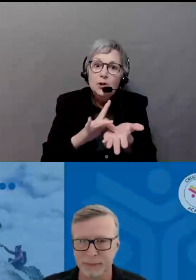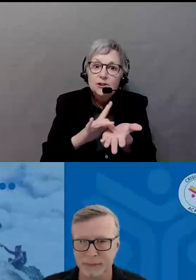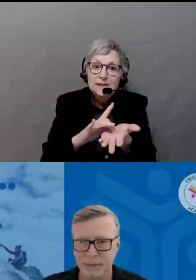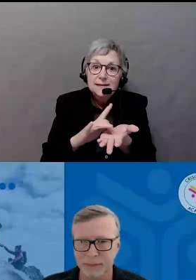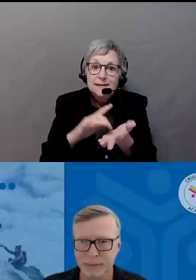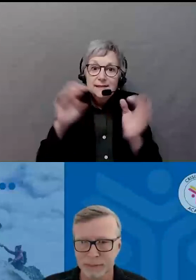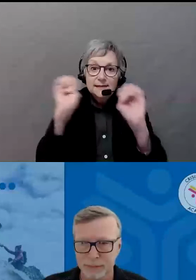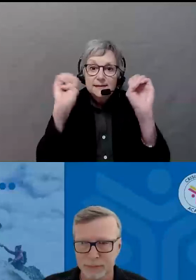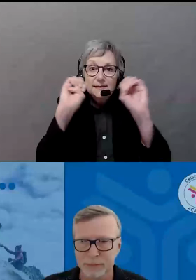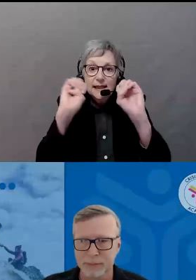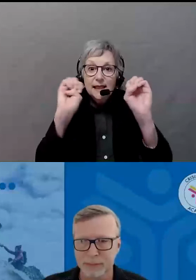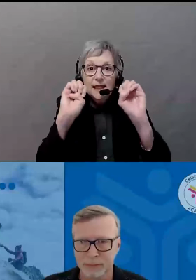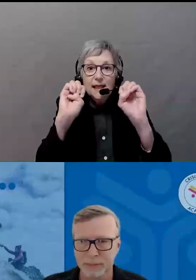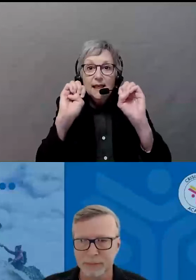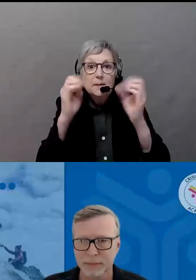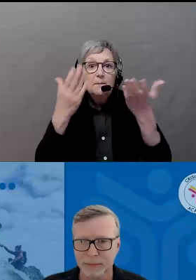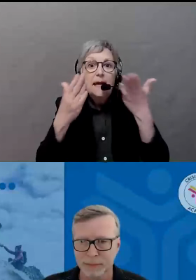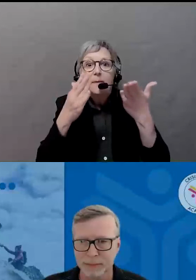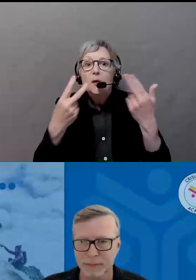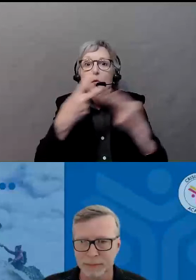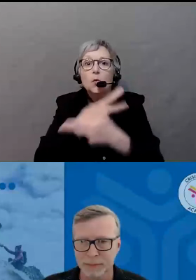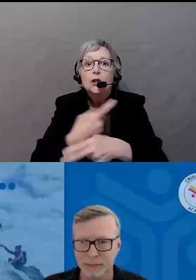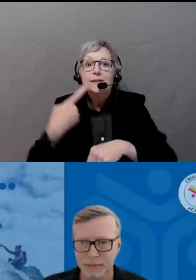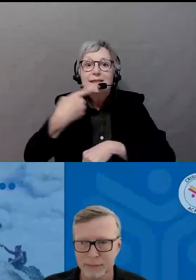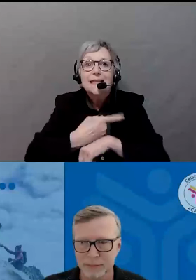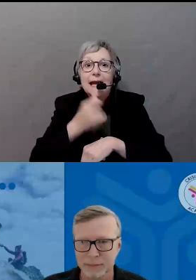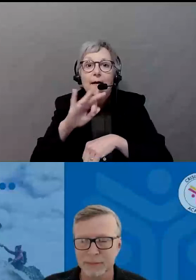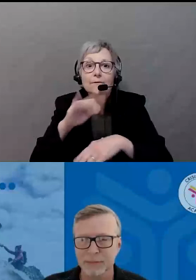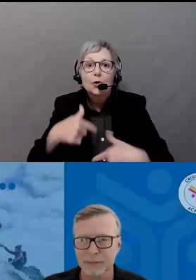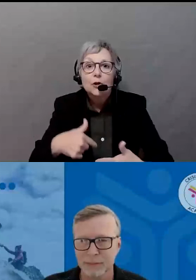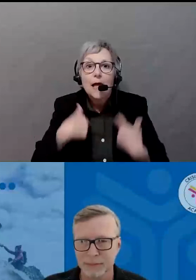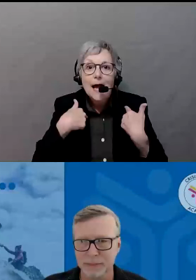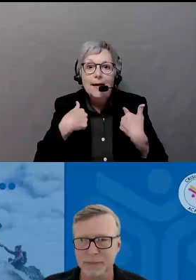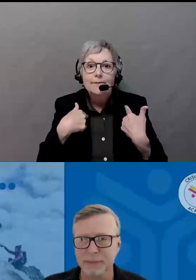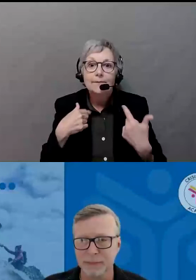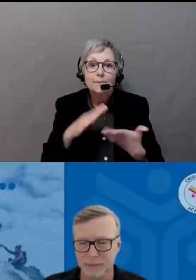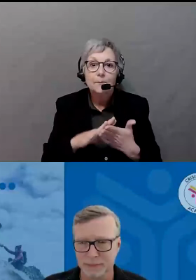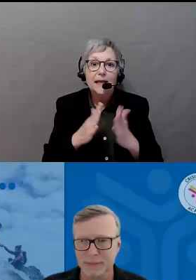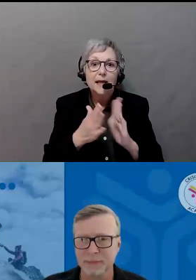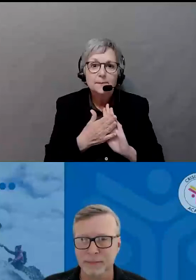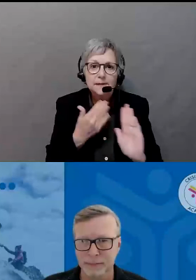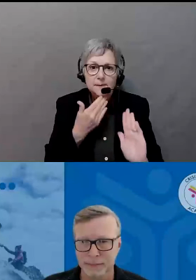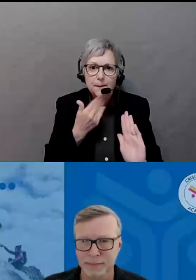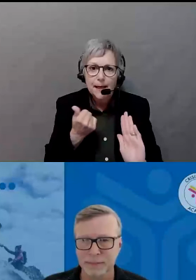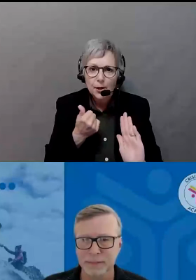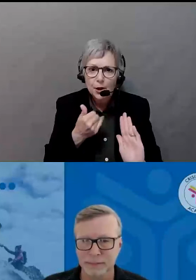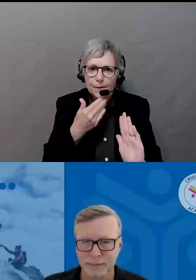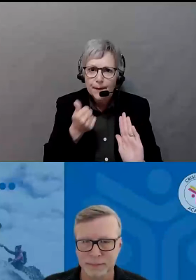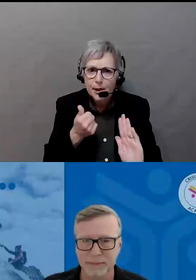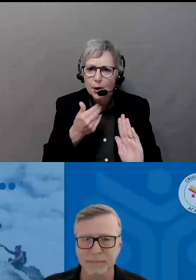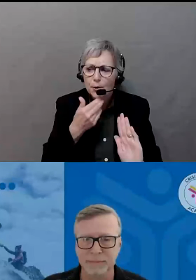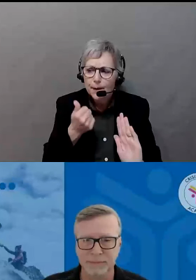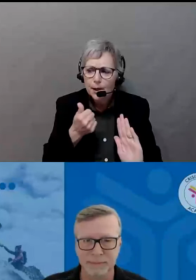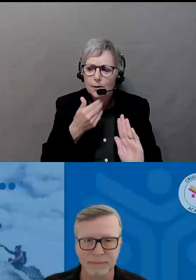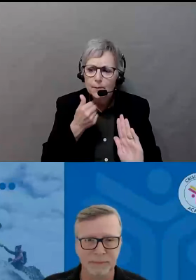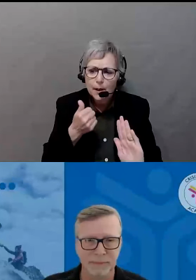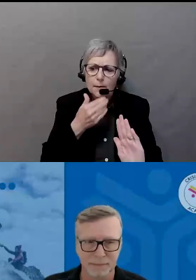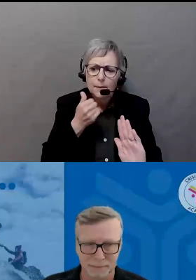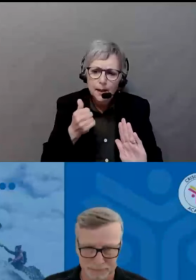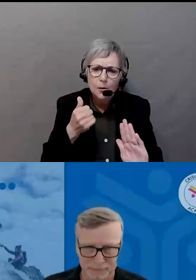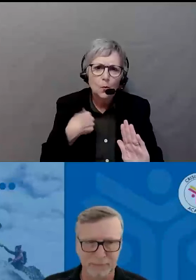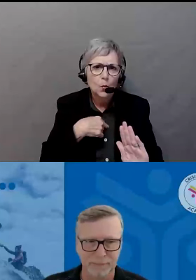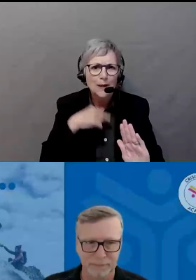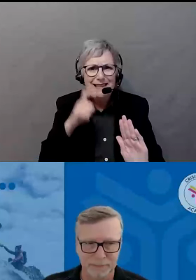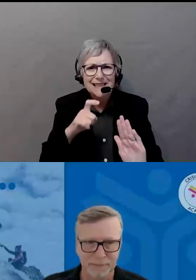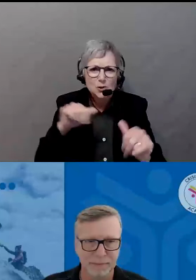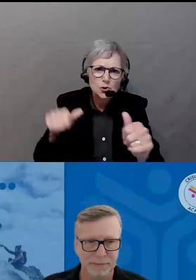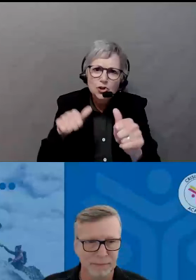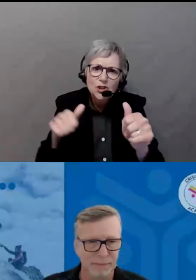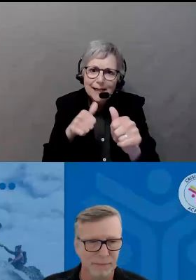DAY OF YOUR LIFE, IT GETS BETTER FROM THERE. THANK YOU FOR REMINDING US.